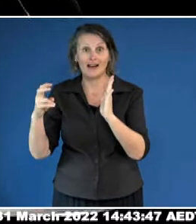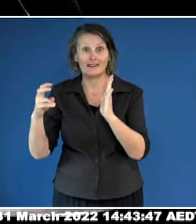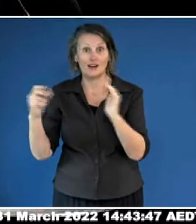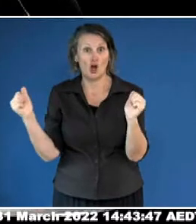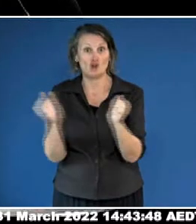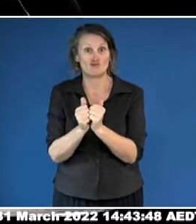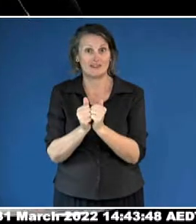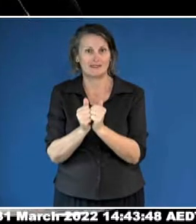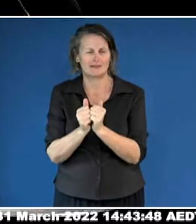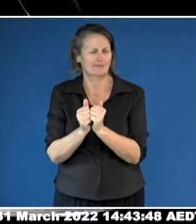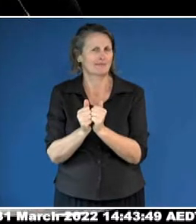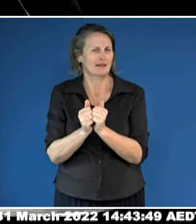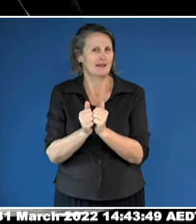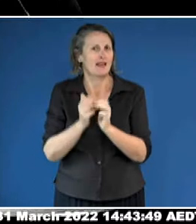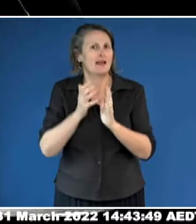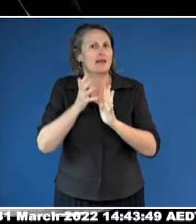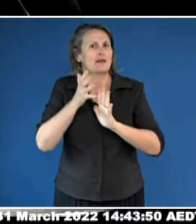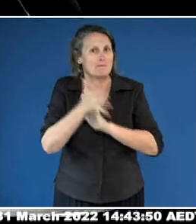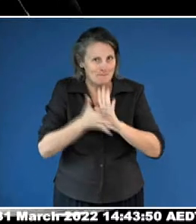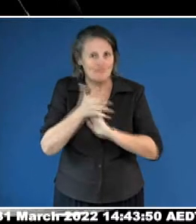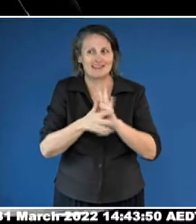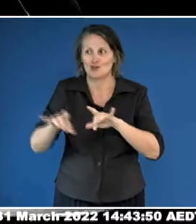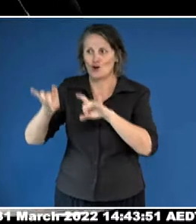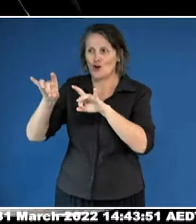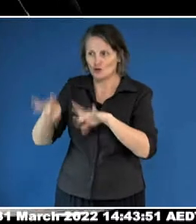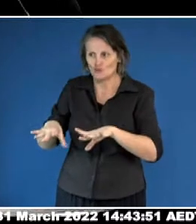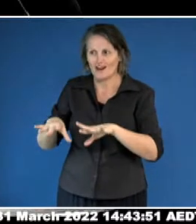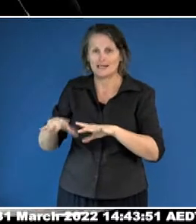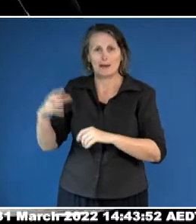that we require what's called National Preventative Mechanisms.